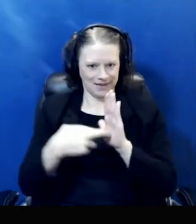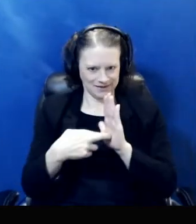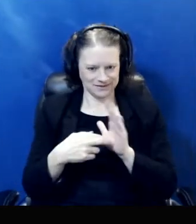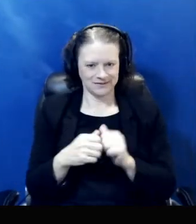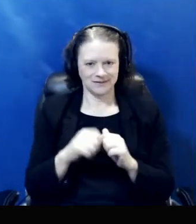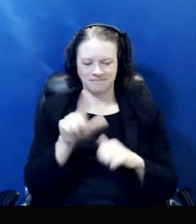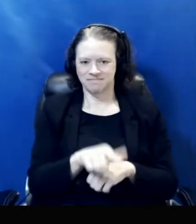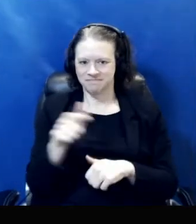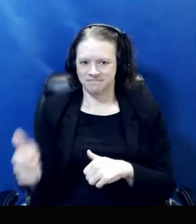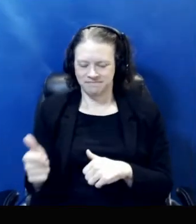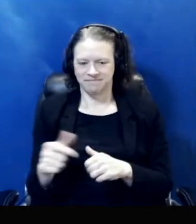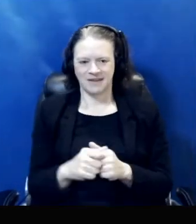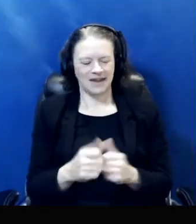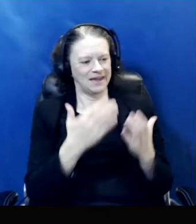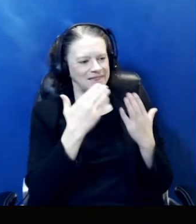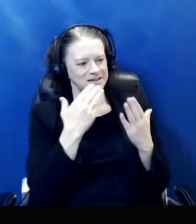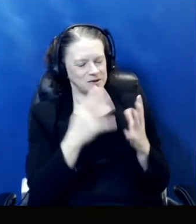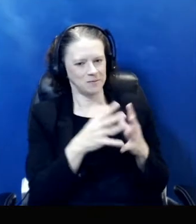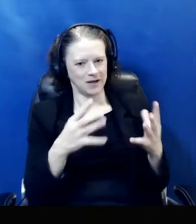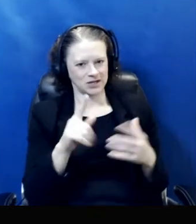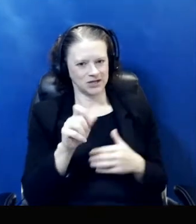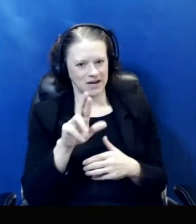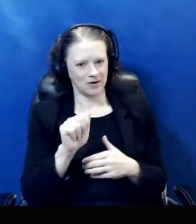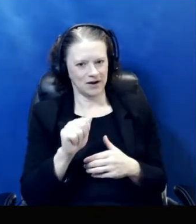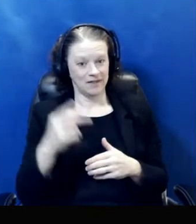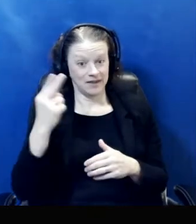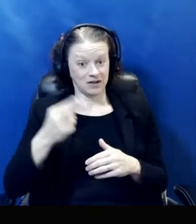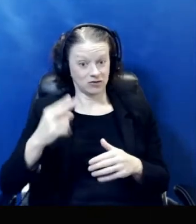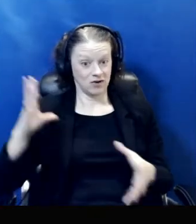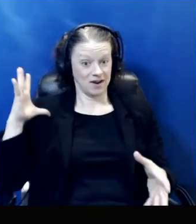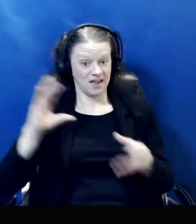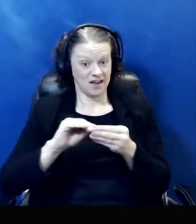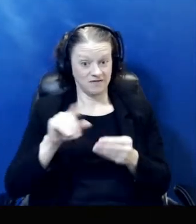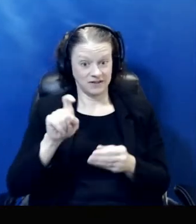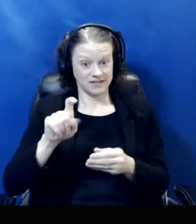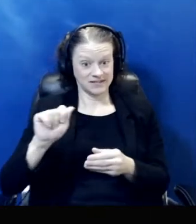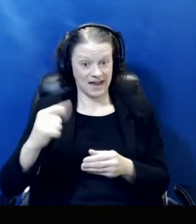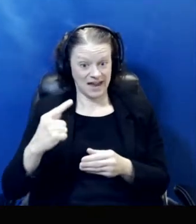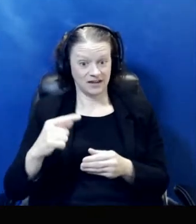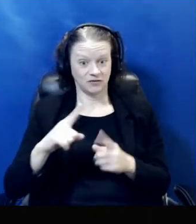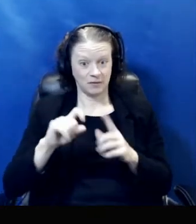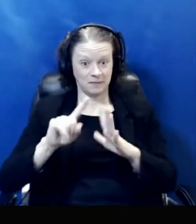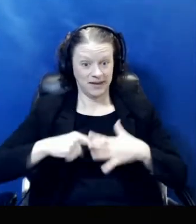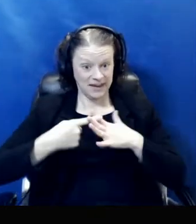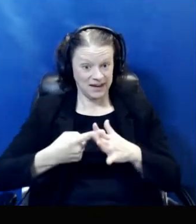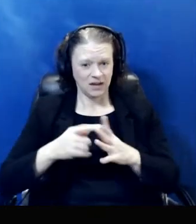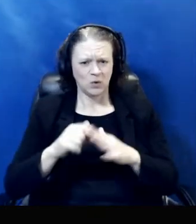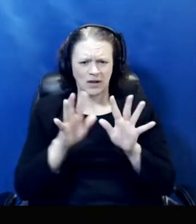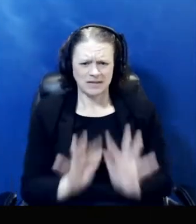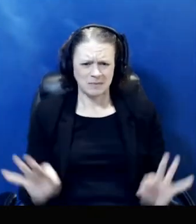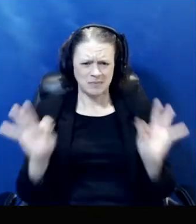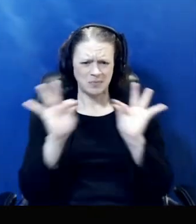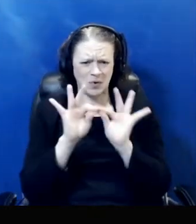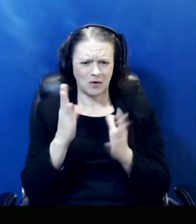You know, the history of the XAGs from the very beginning is such an important part of this journey that's led us to where we're at today.